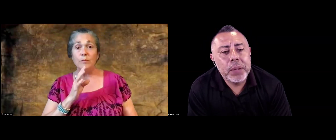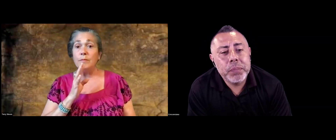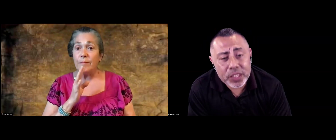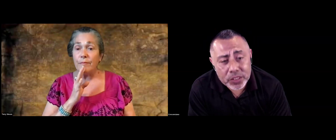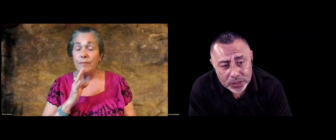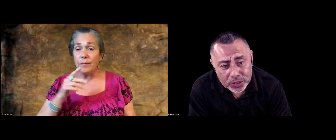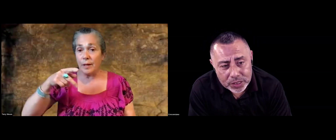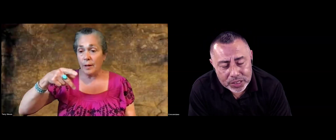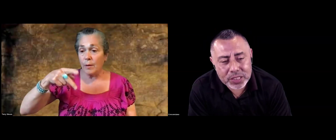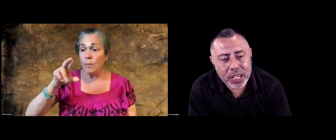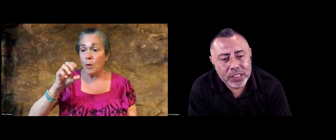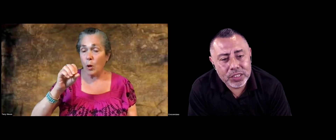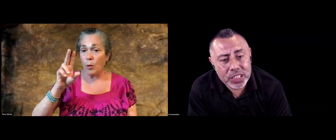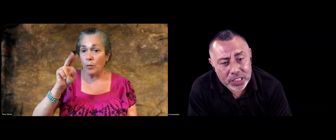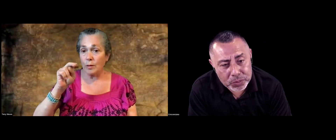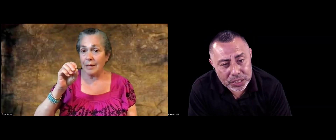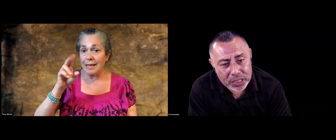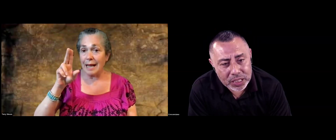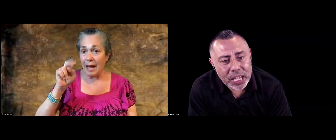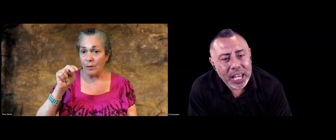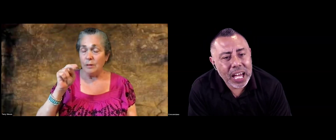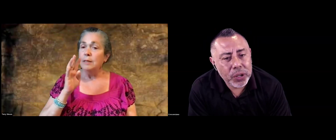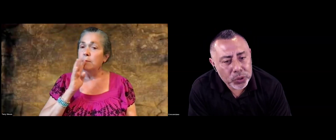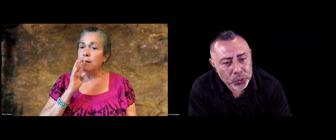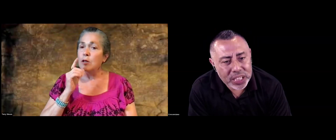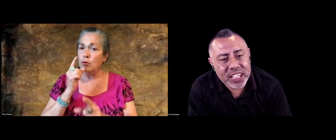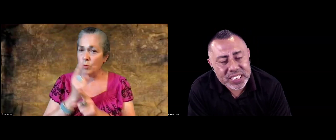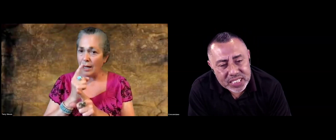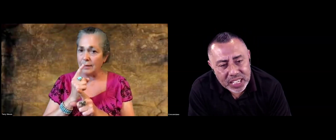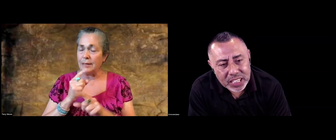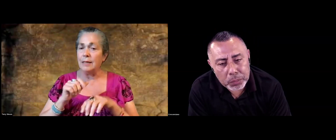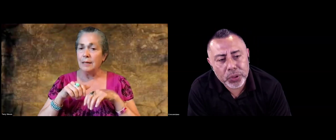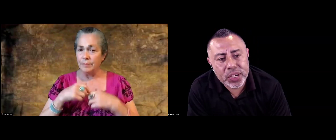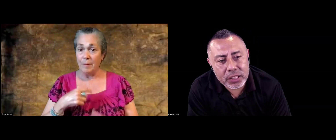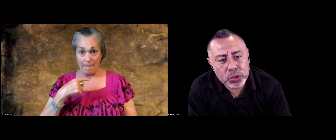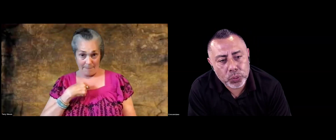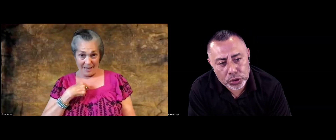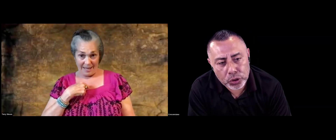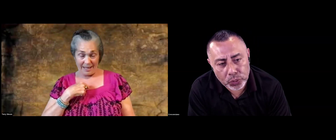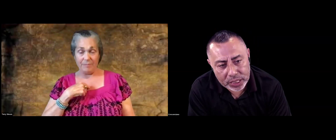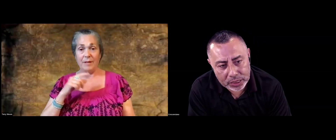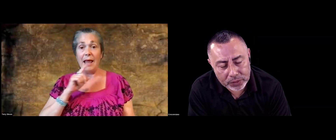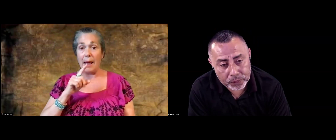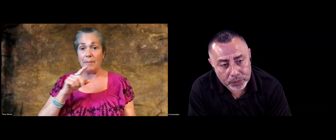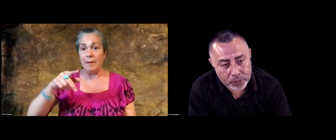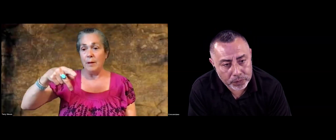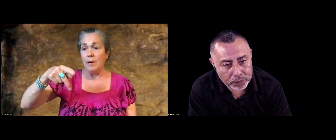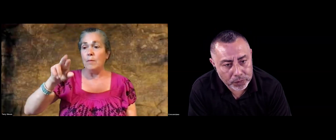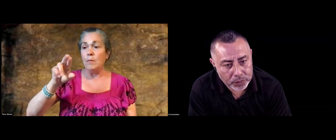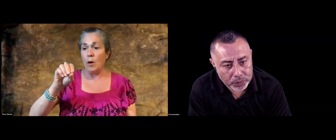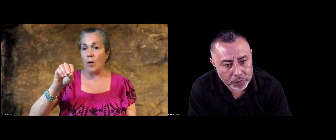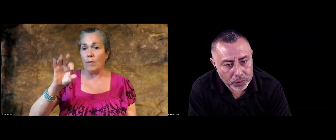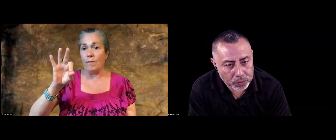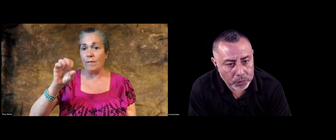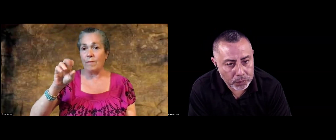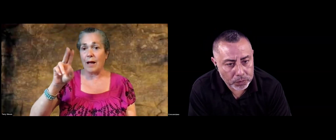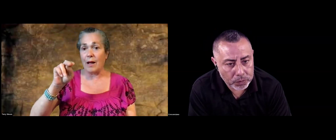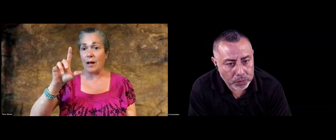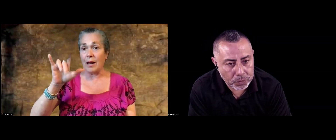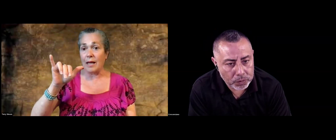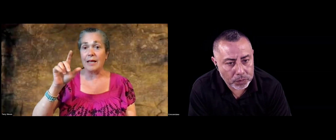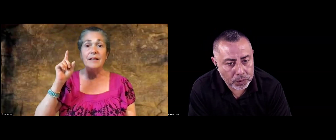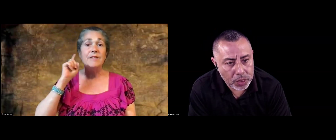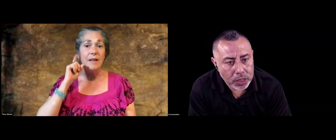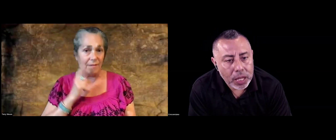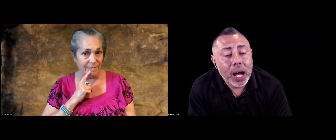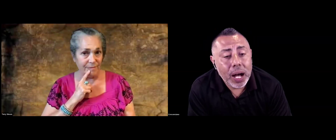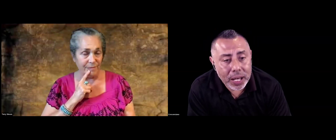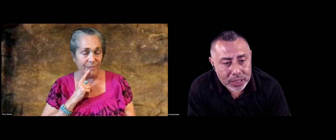So my mother decided to teach me How to enunciate and pronounce words correctly.